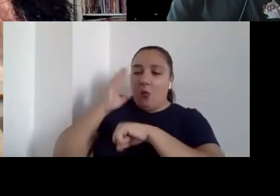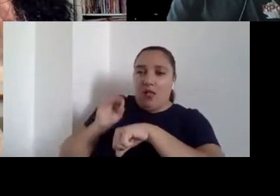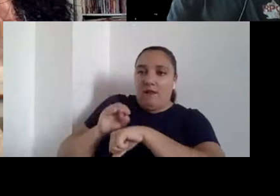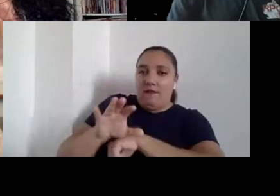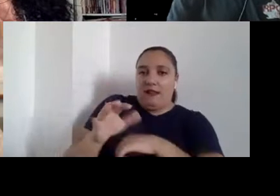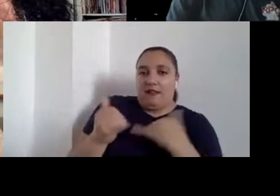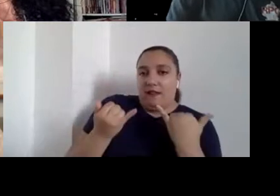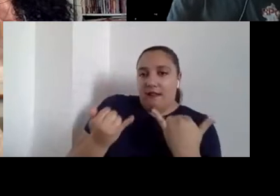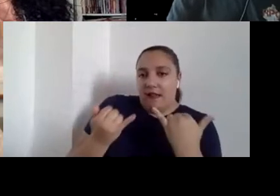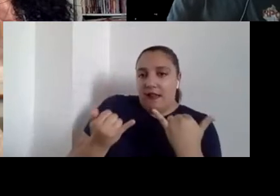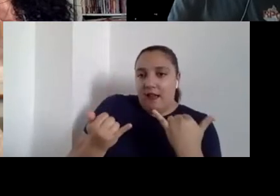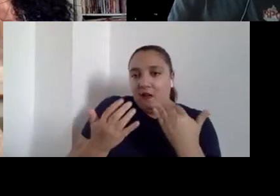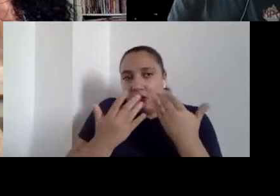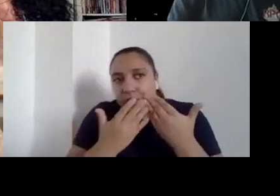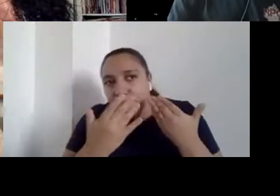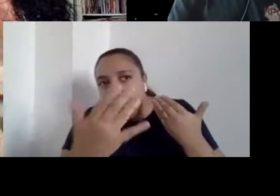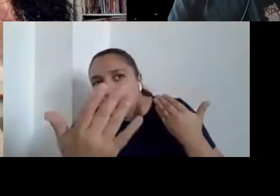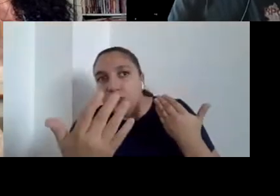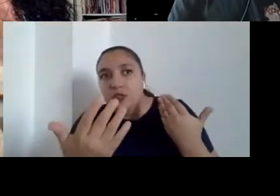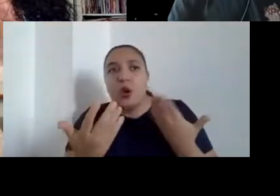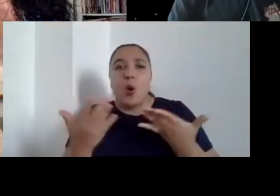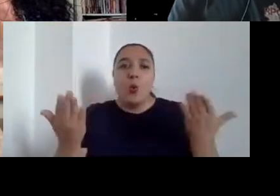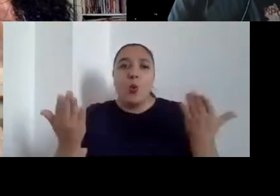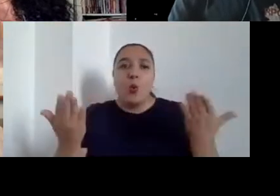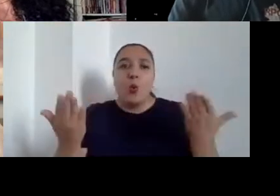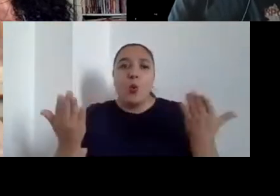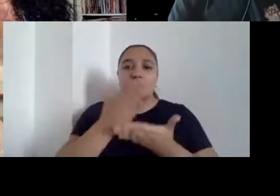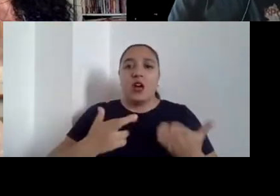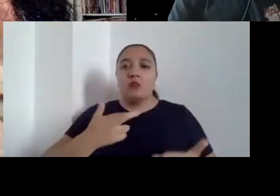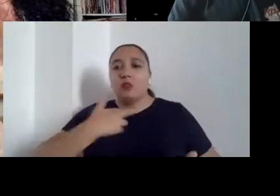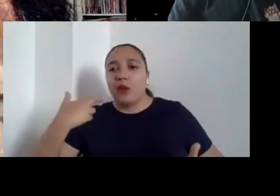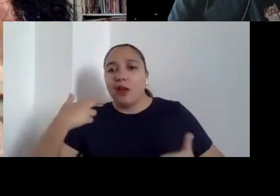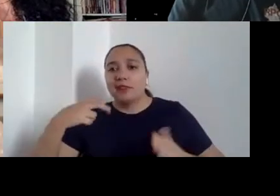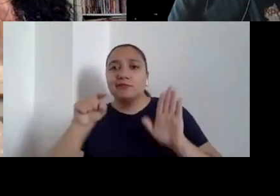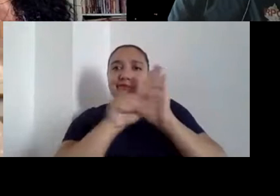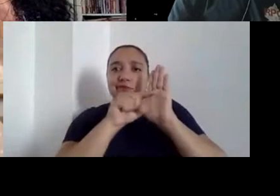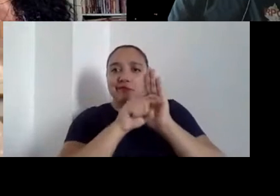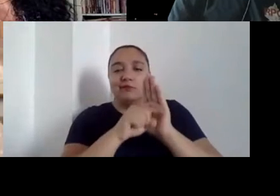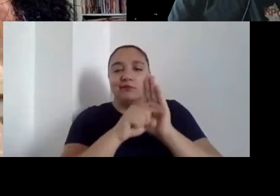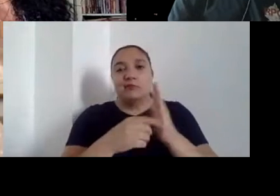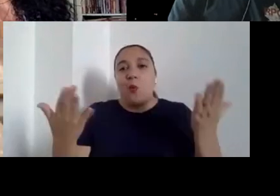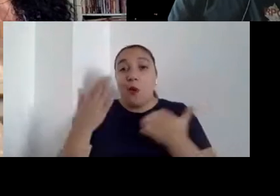risks? What are some of the opportunities afforded by dance practice of technological